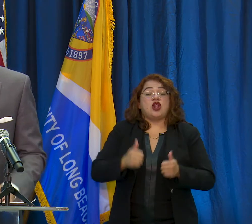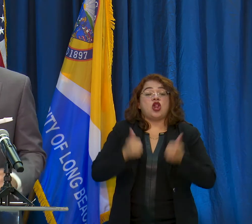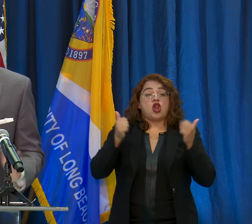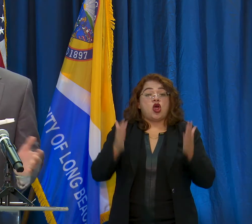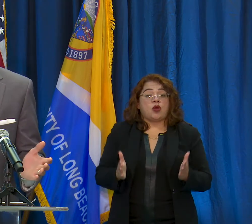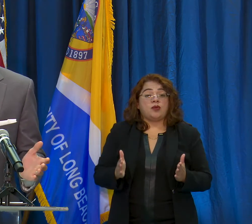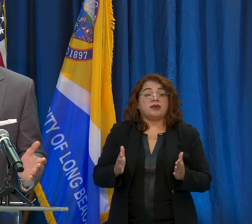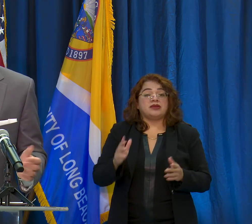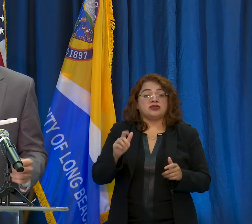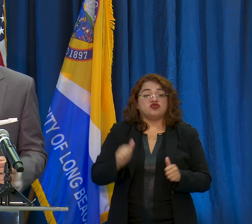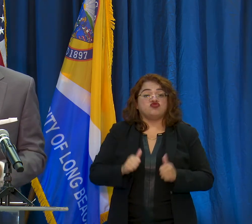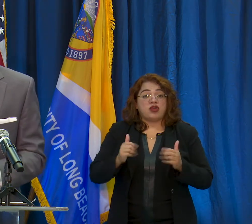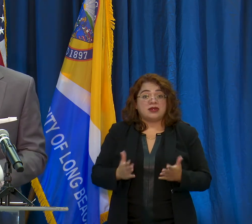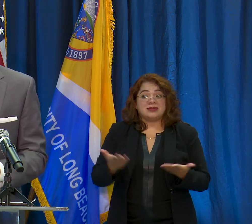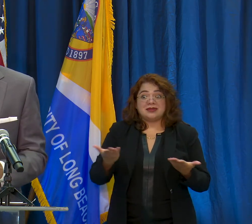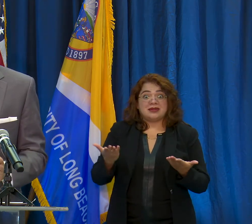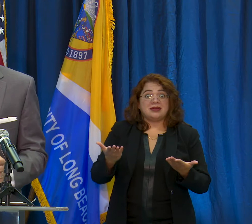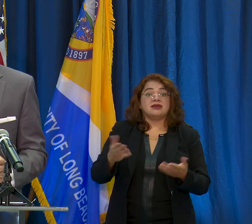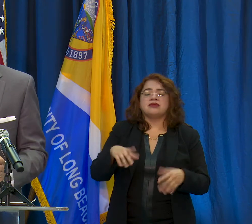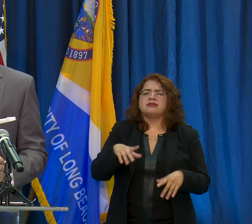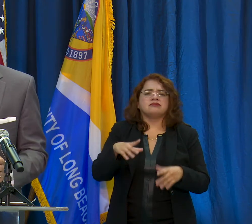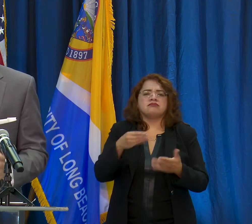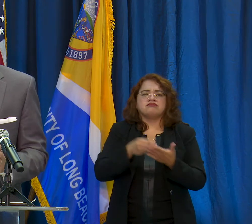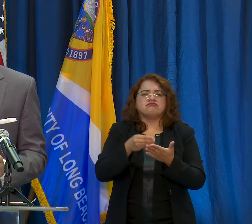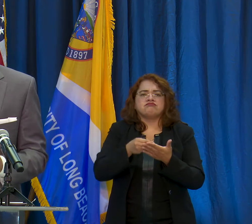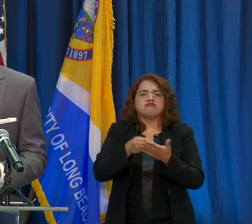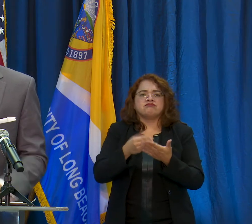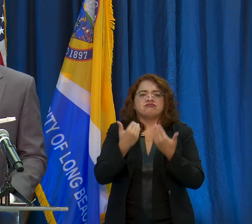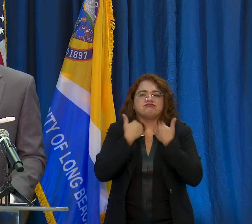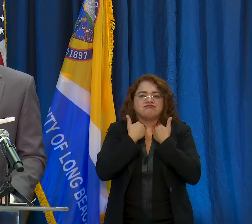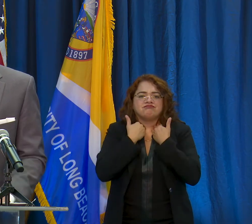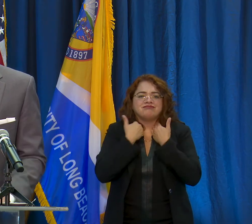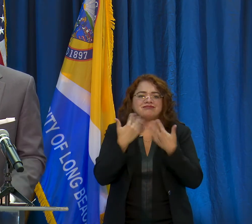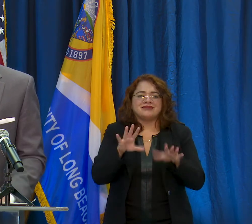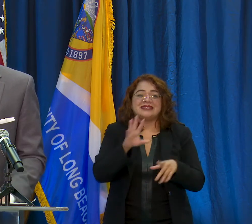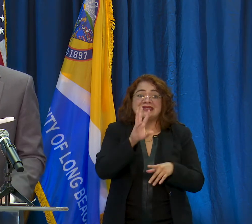in some cases by 60% in some cases by 90% per week,